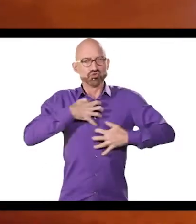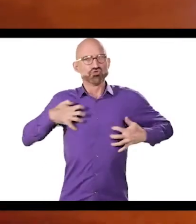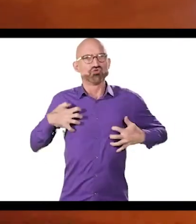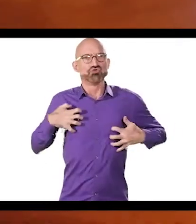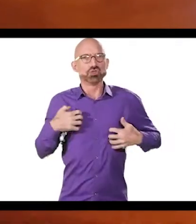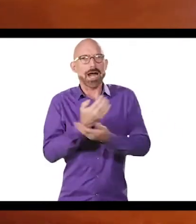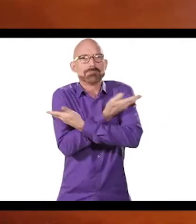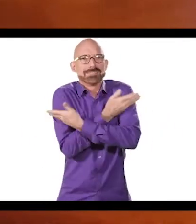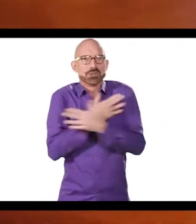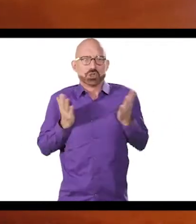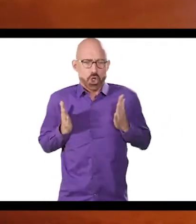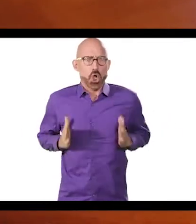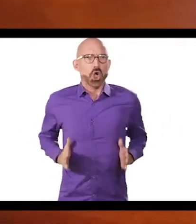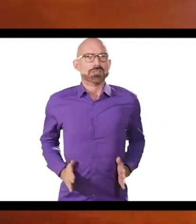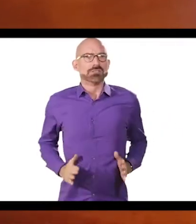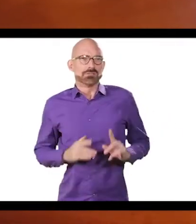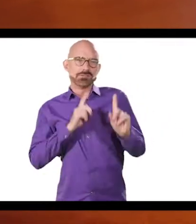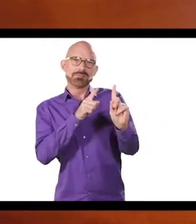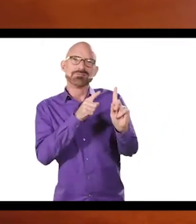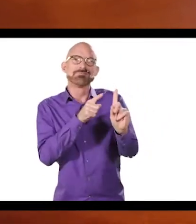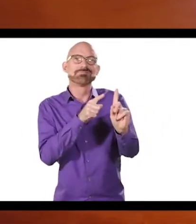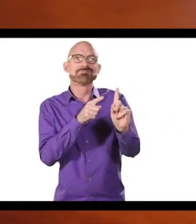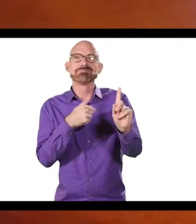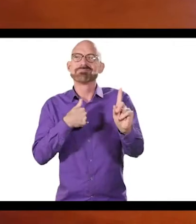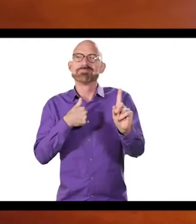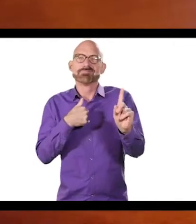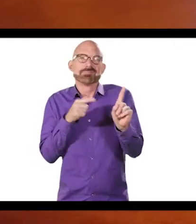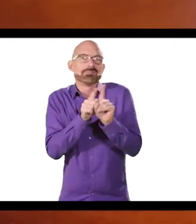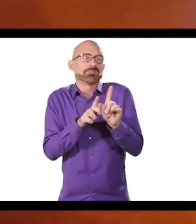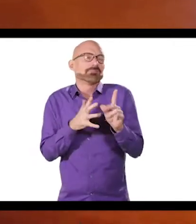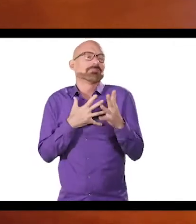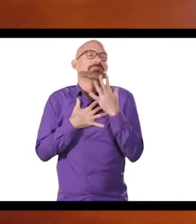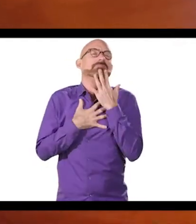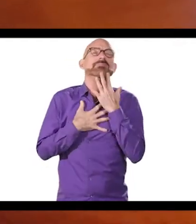familiar as gingerbread and chai latte, Preston Park Station,